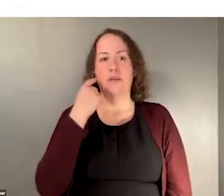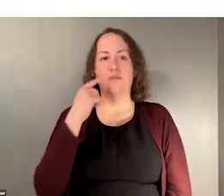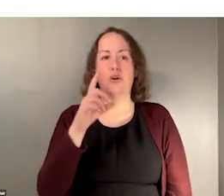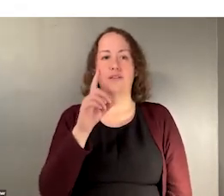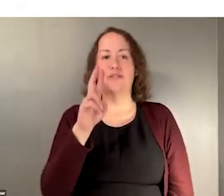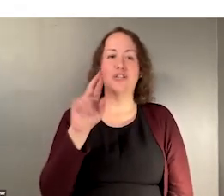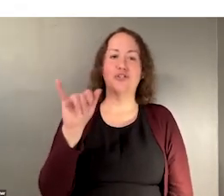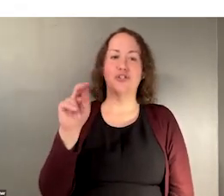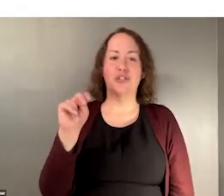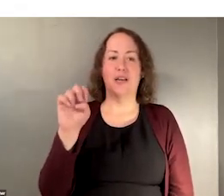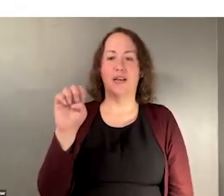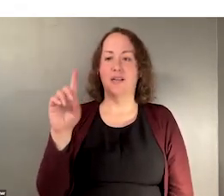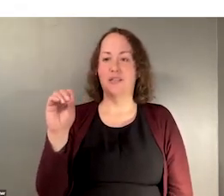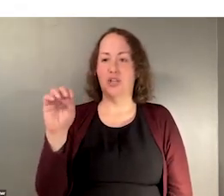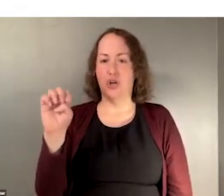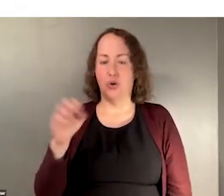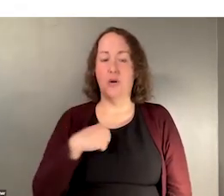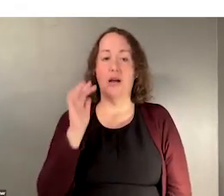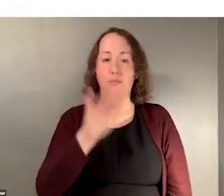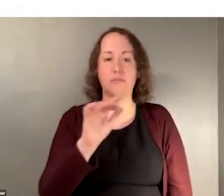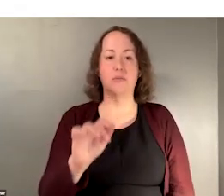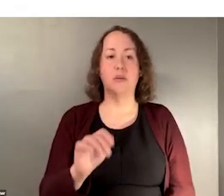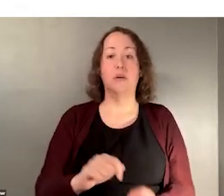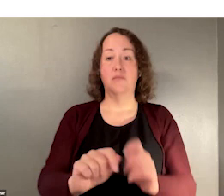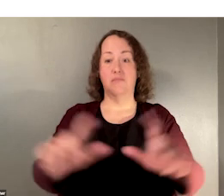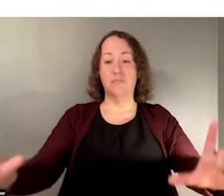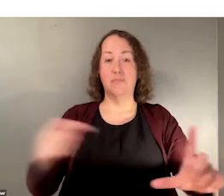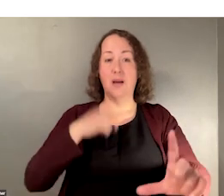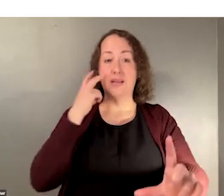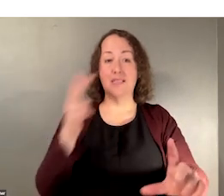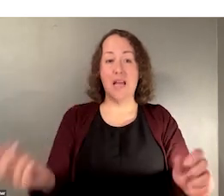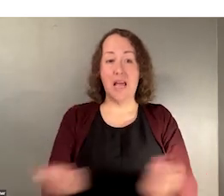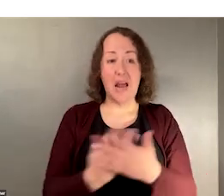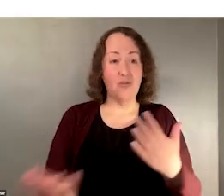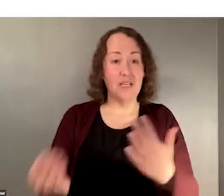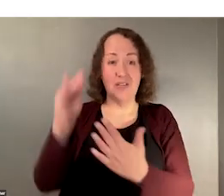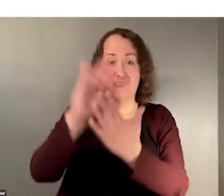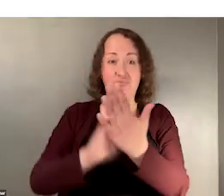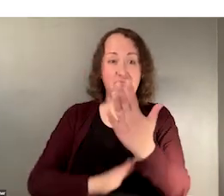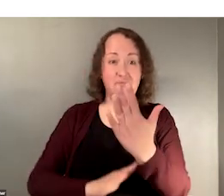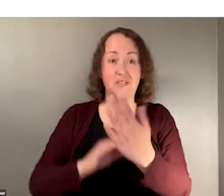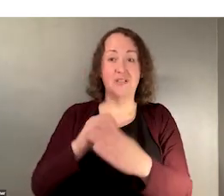I click on that link, I can see Dr. Doe's -- all of the things that are in their SciENcv account